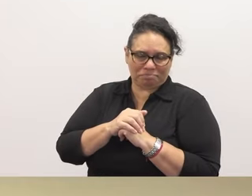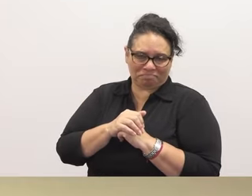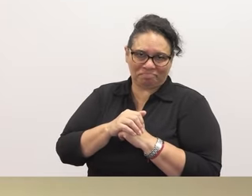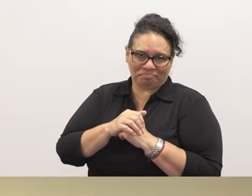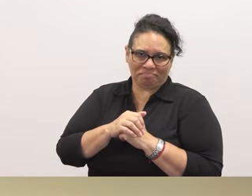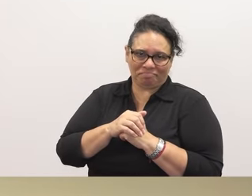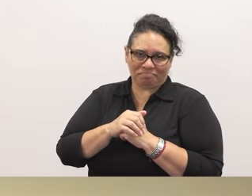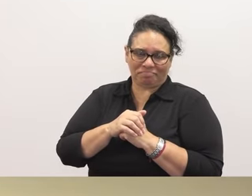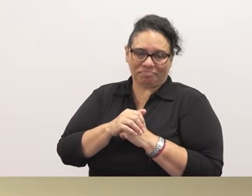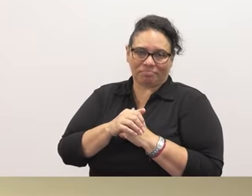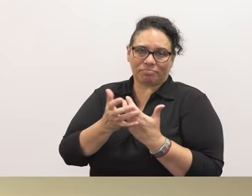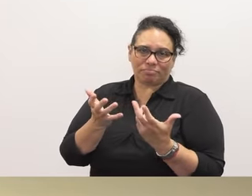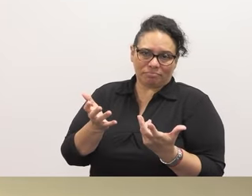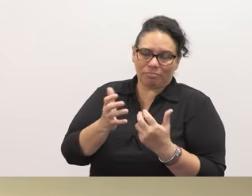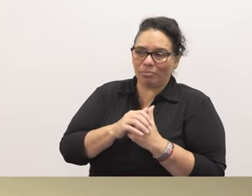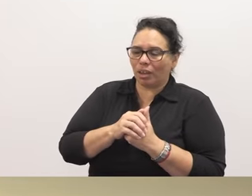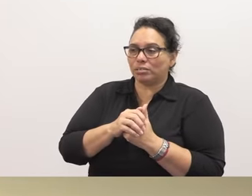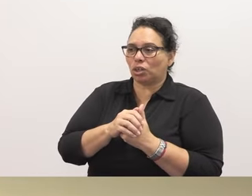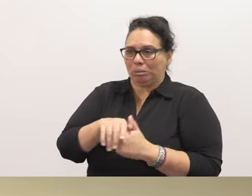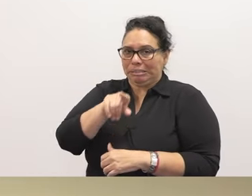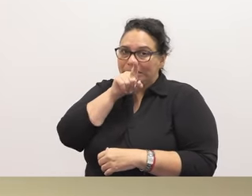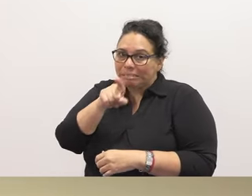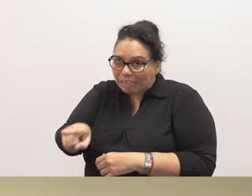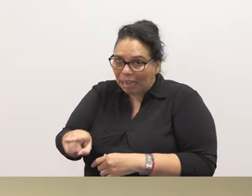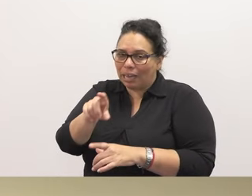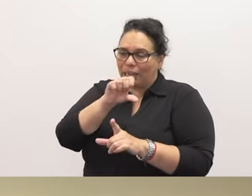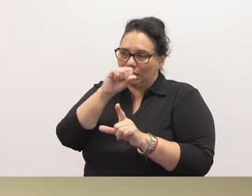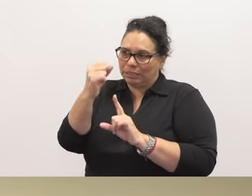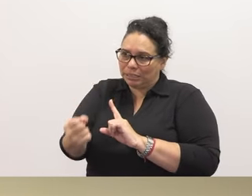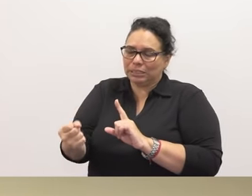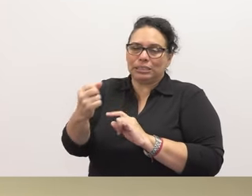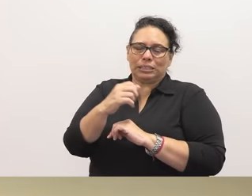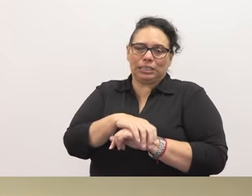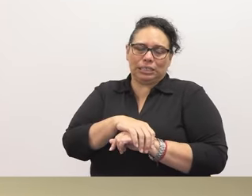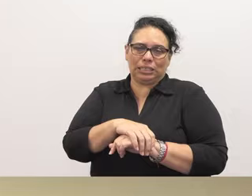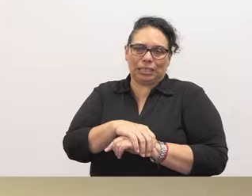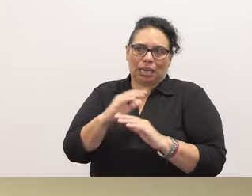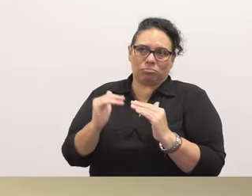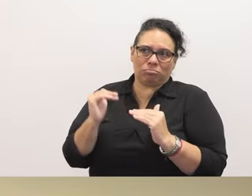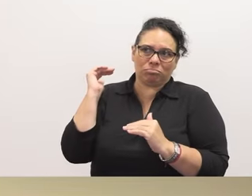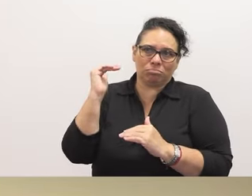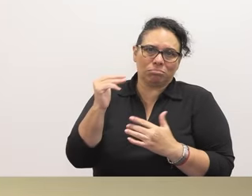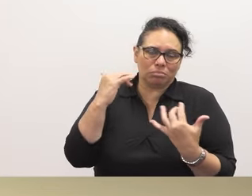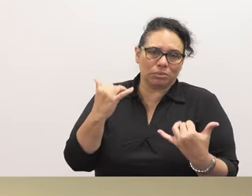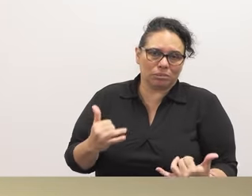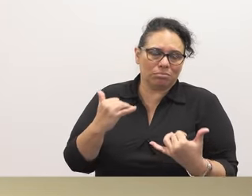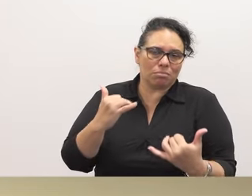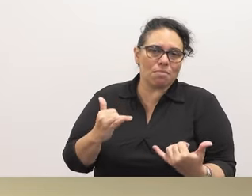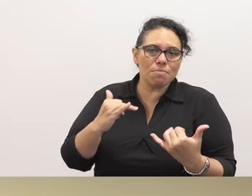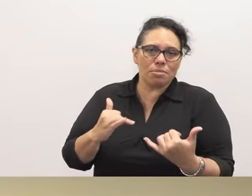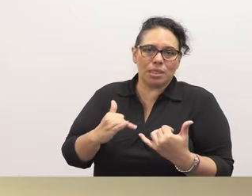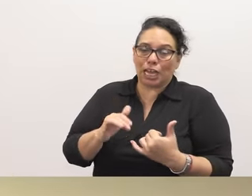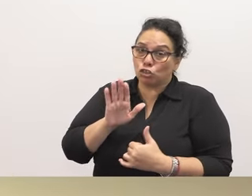So it is definitely the case that as you go beyond today, that it is your obligation,